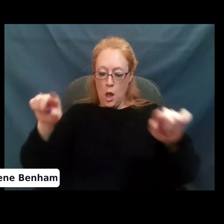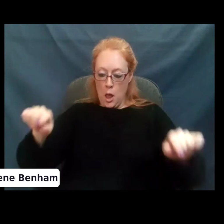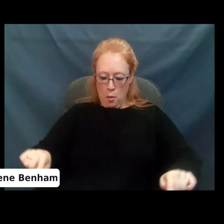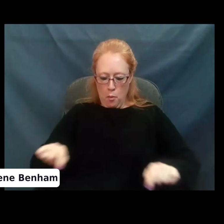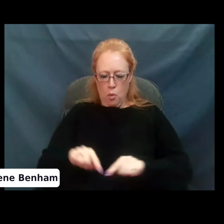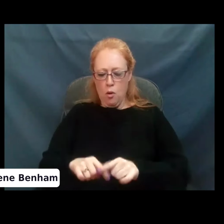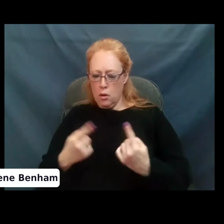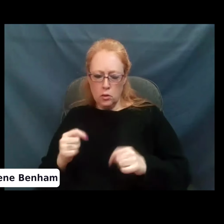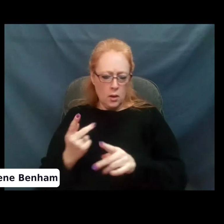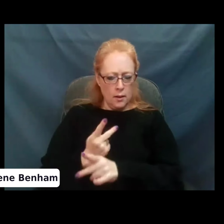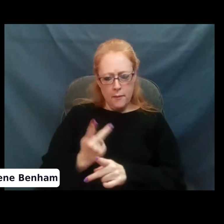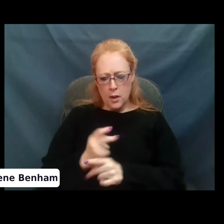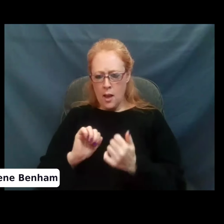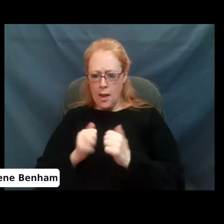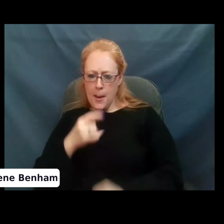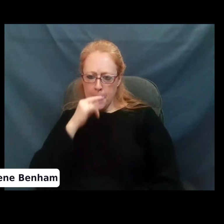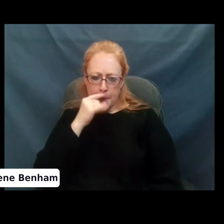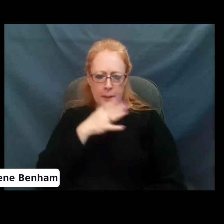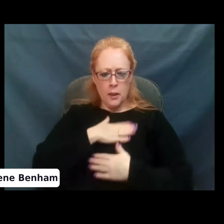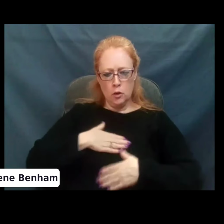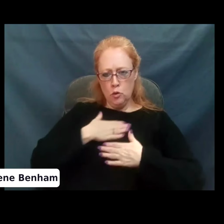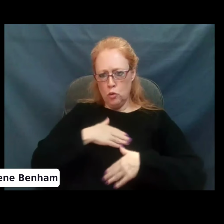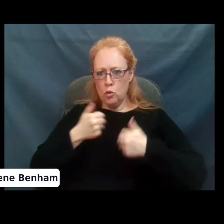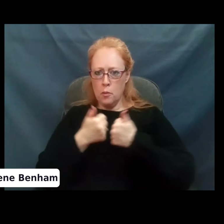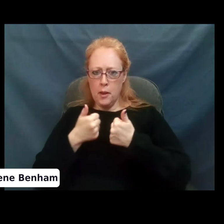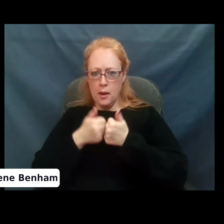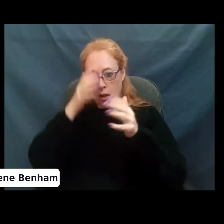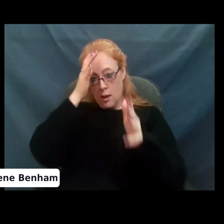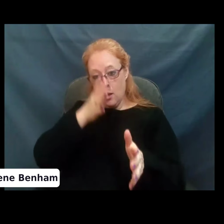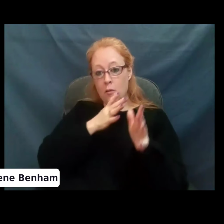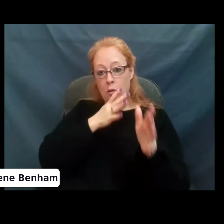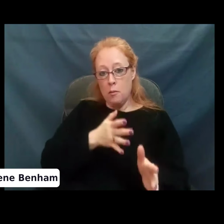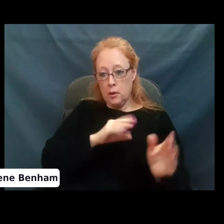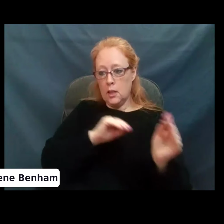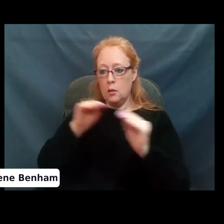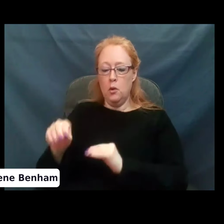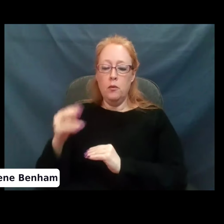I was working with student and student really liked to play checkers on a small checker board.